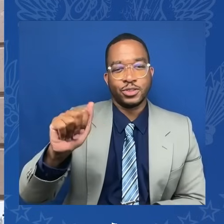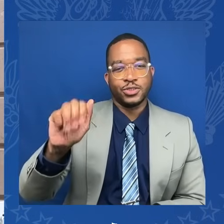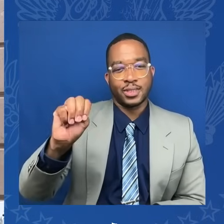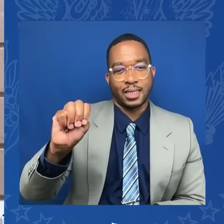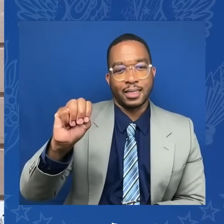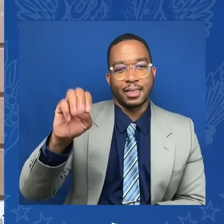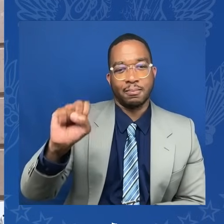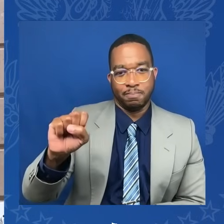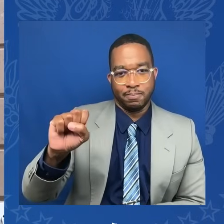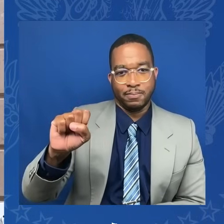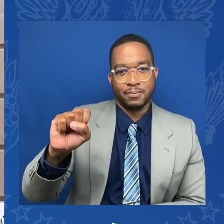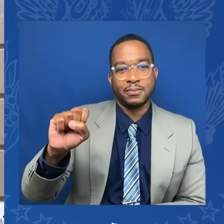for the whole delegation.